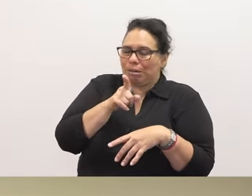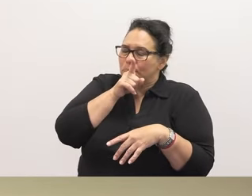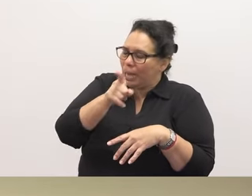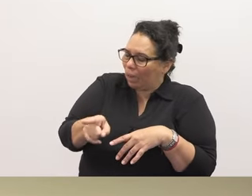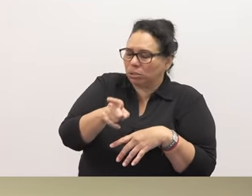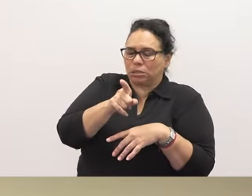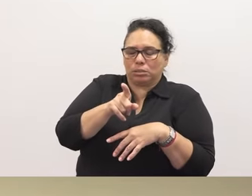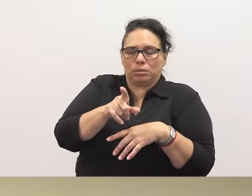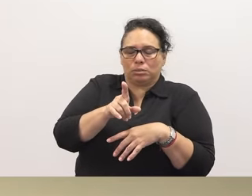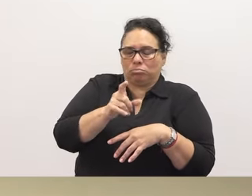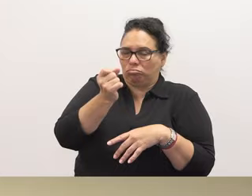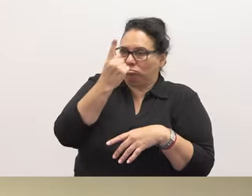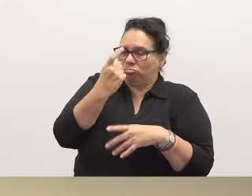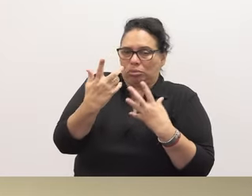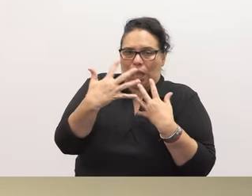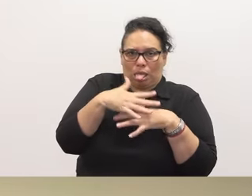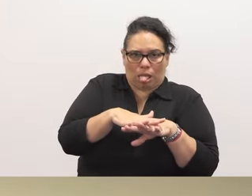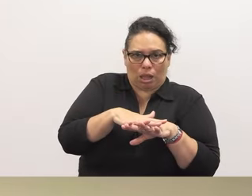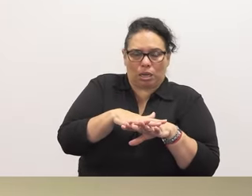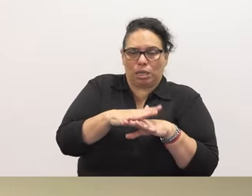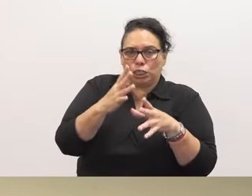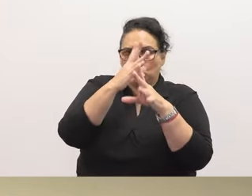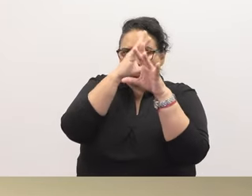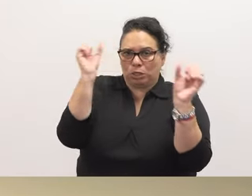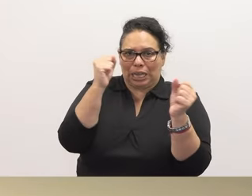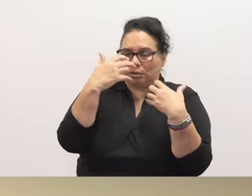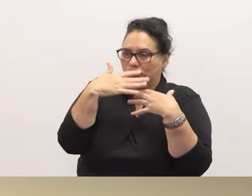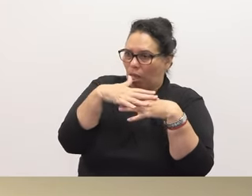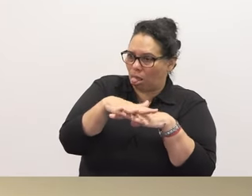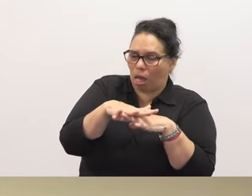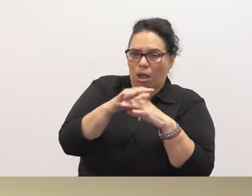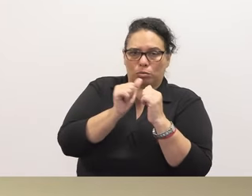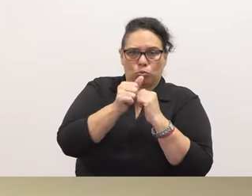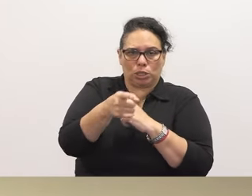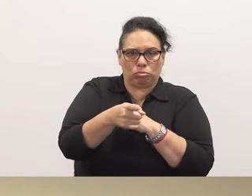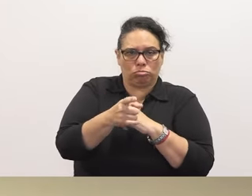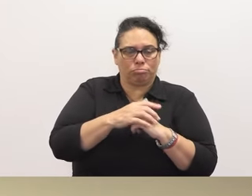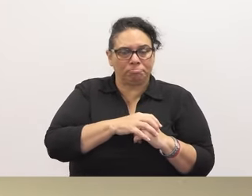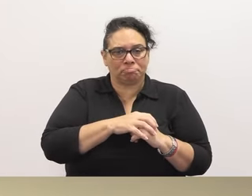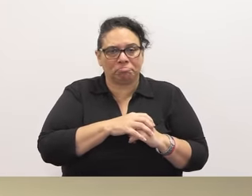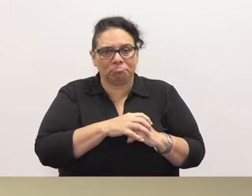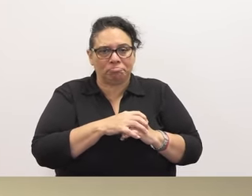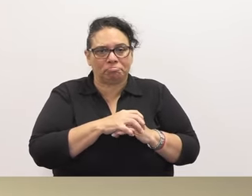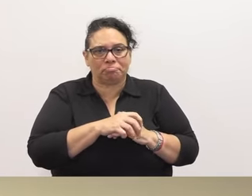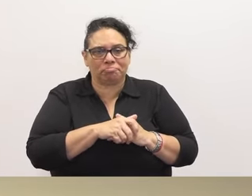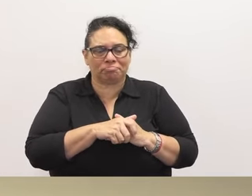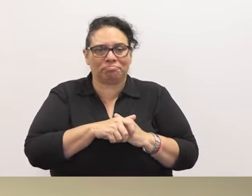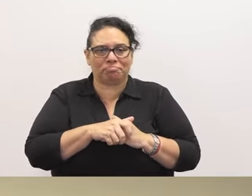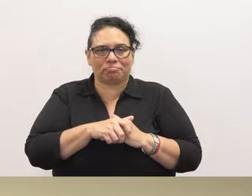that you're aligned, that your superintendent is aligned with where you as a board are at other.